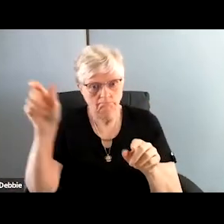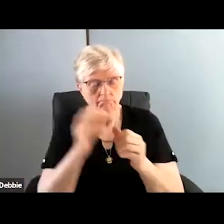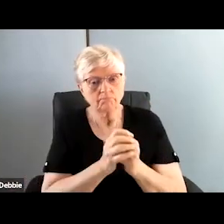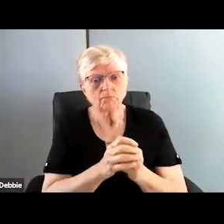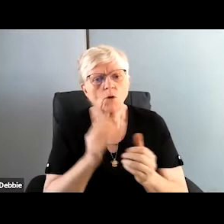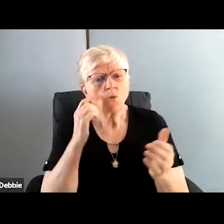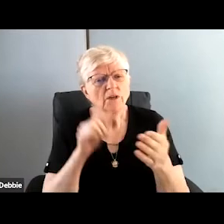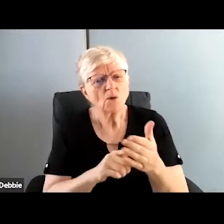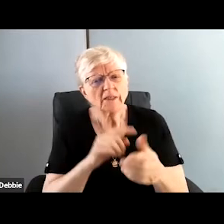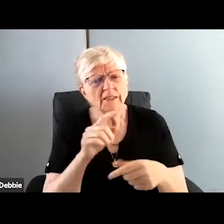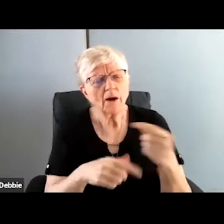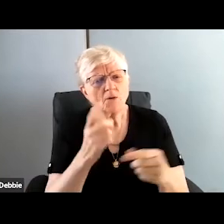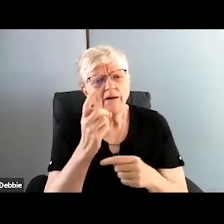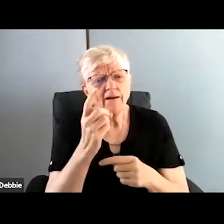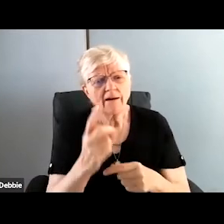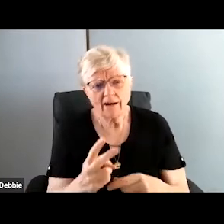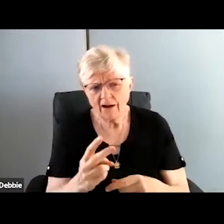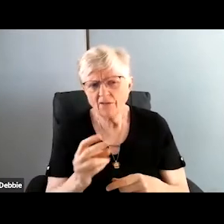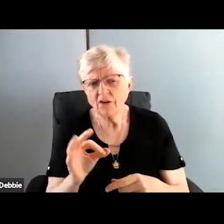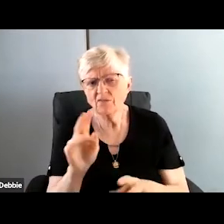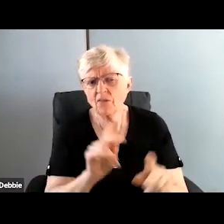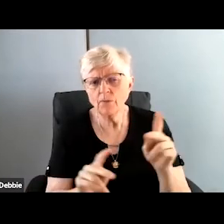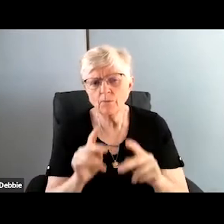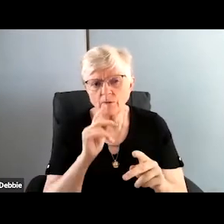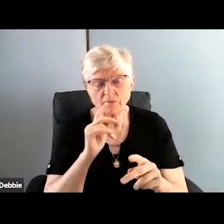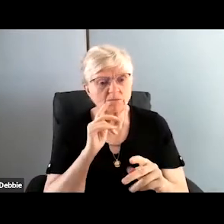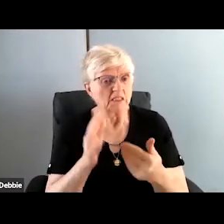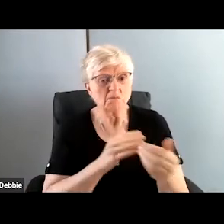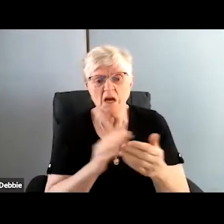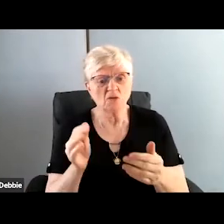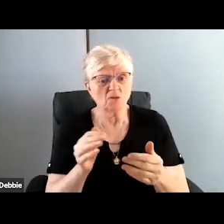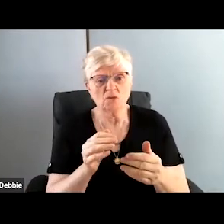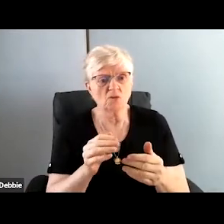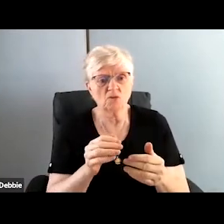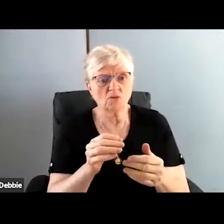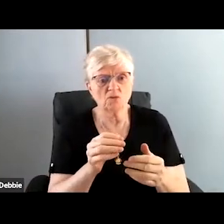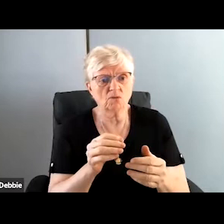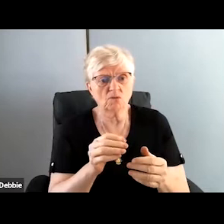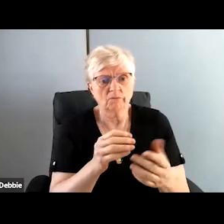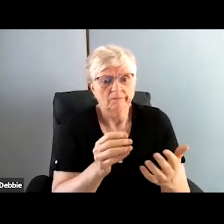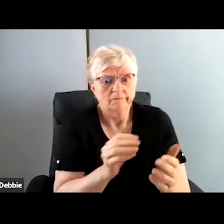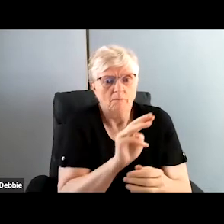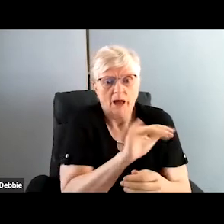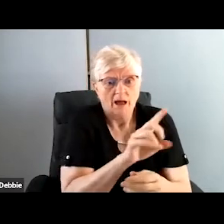THE RESPONDENTS FOR EACH SEVERITY OF FOR EACH SEVERITY OF HEARING LOSS HAVE DIFFICULTY HEARING LOSS HAVE DIFFICULTY UNDERSTANDING OTHERS UNDERSTANDING OTHERS WEARING FACE MASKS.